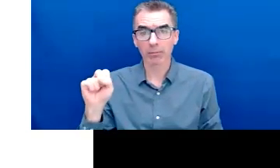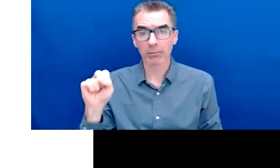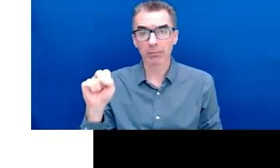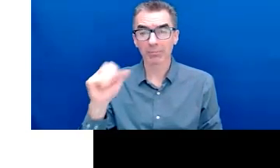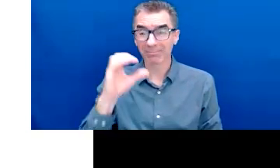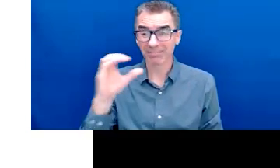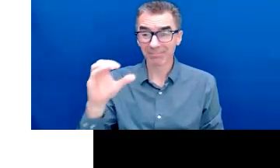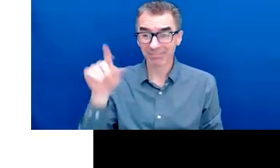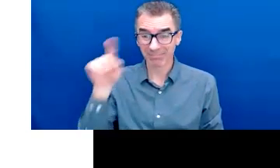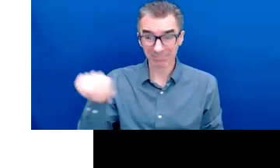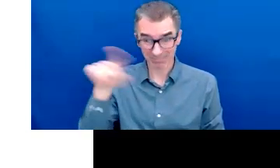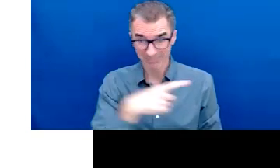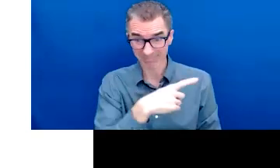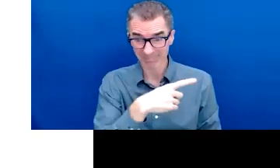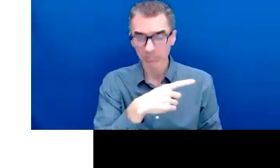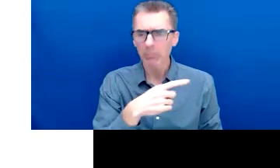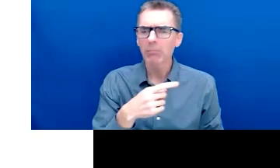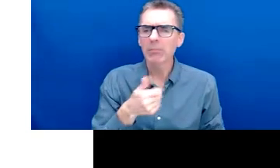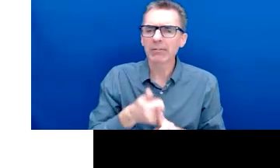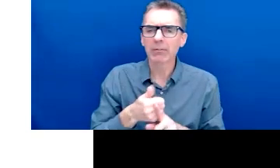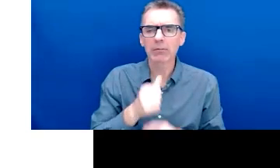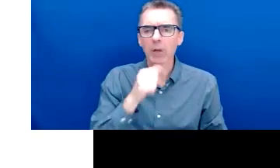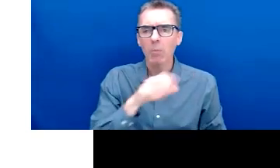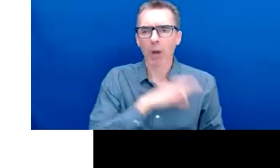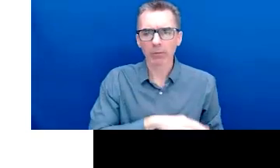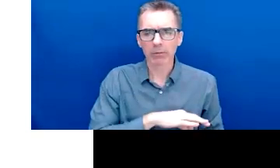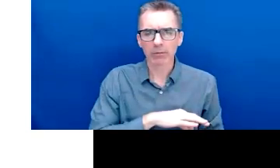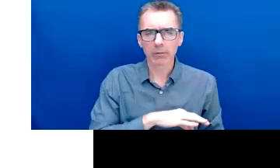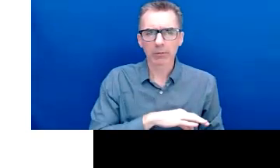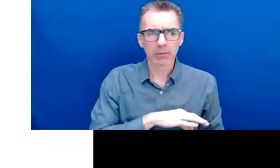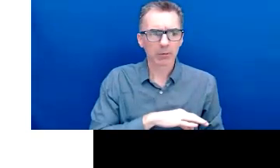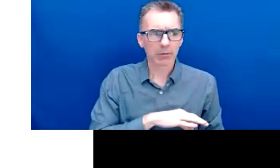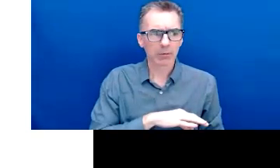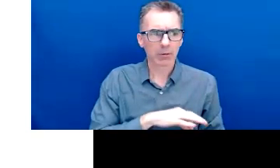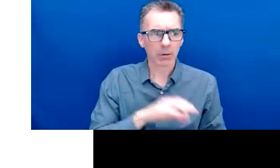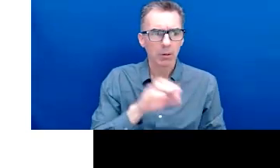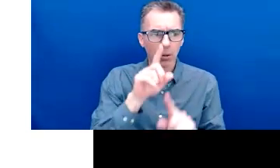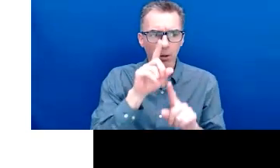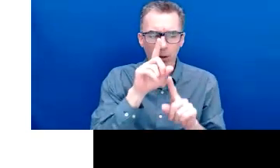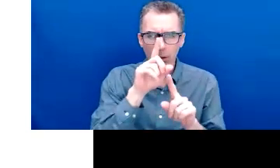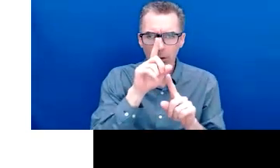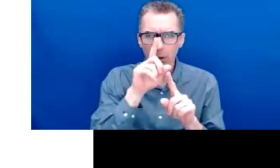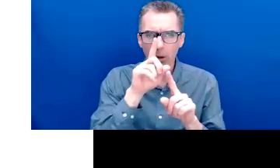This is a nonprofit that's dedicated to building a globally accessible public commons of knowledge and culture.